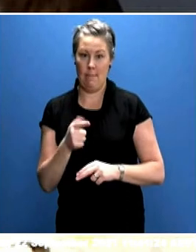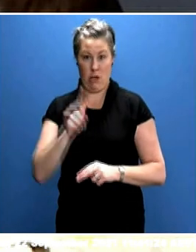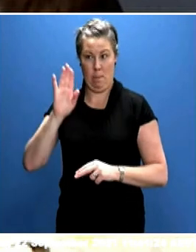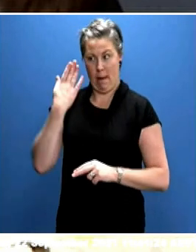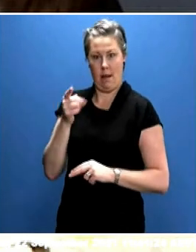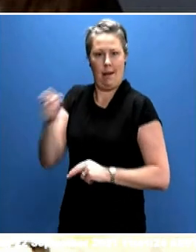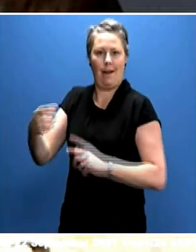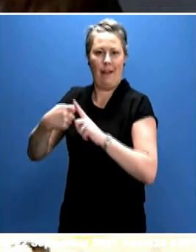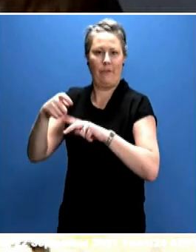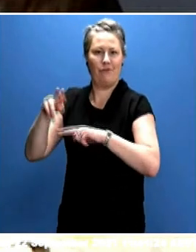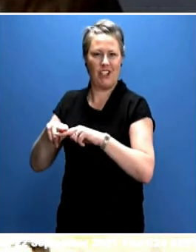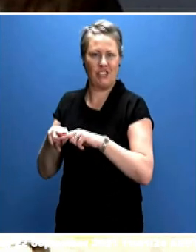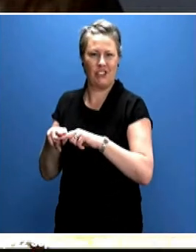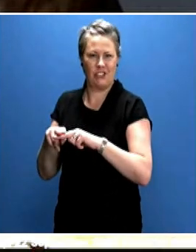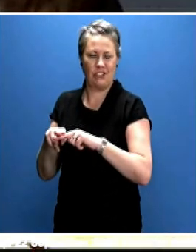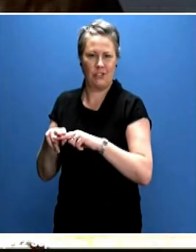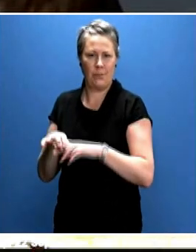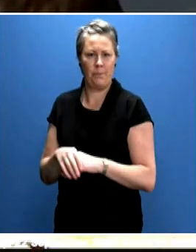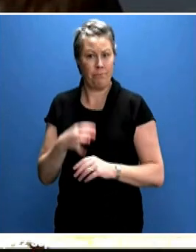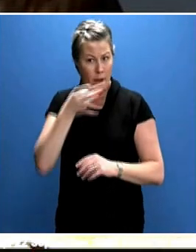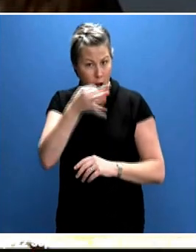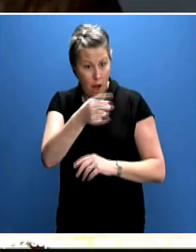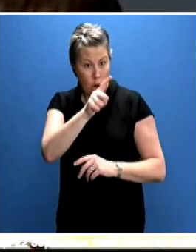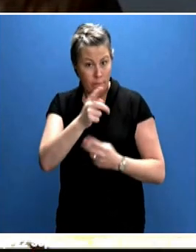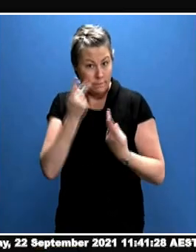Can I ask, Ms Barter, have you been to the facility Kath French